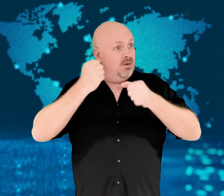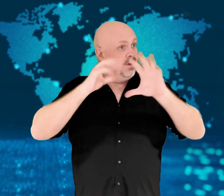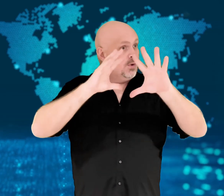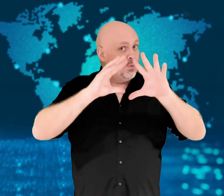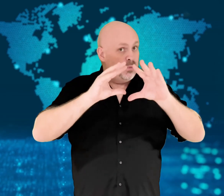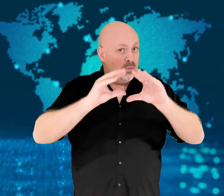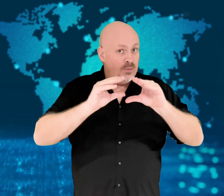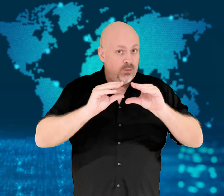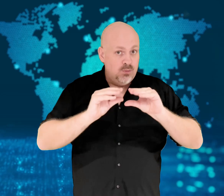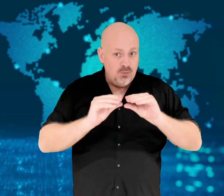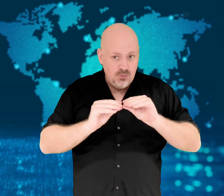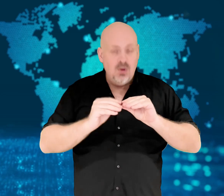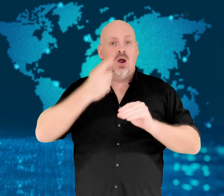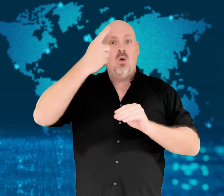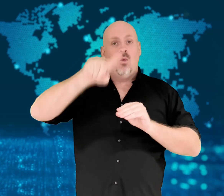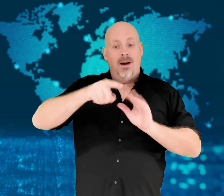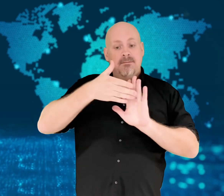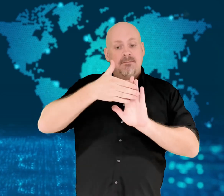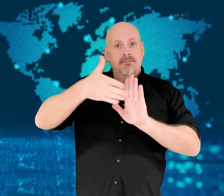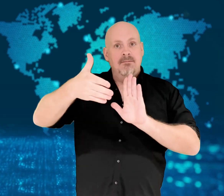the protests end.